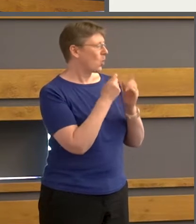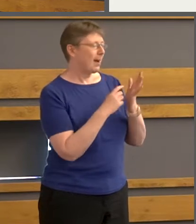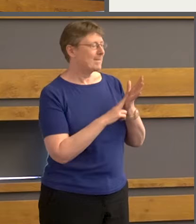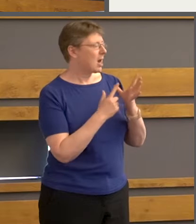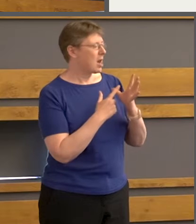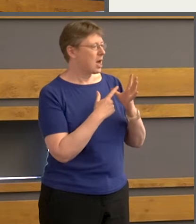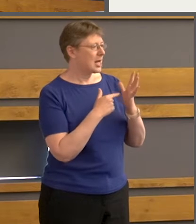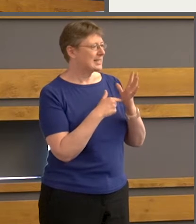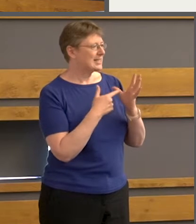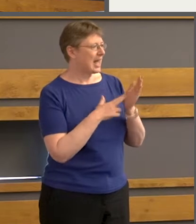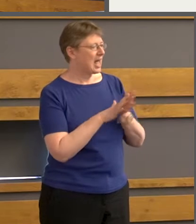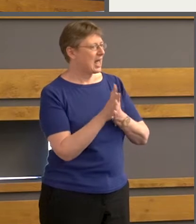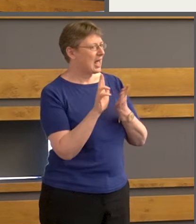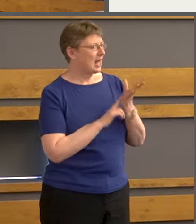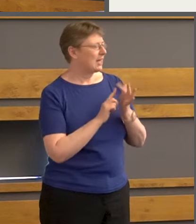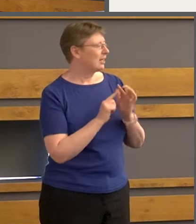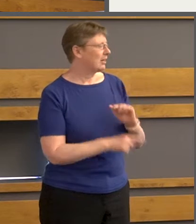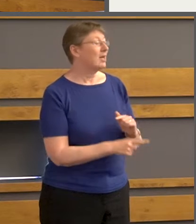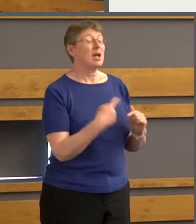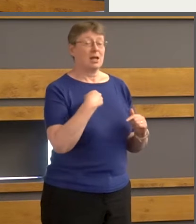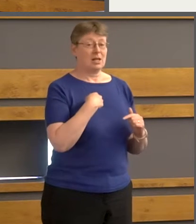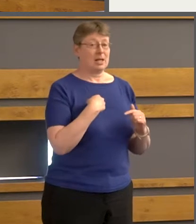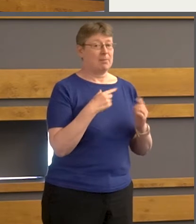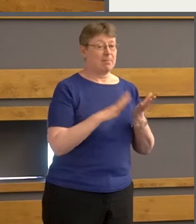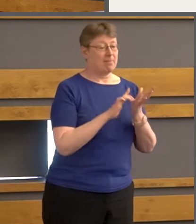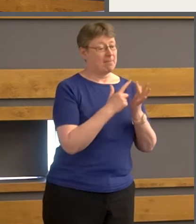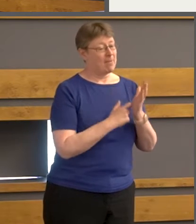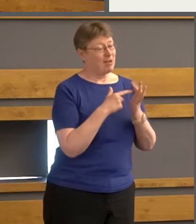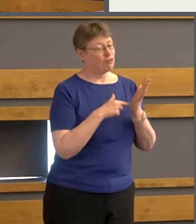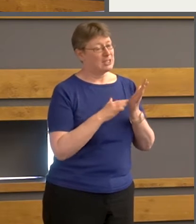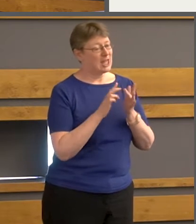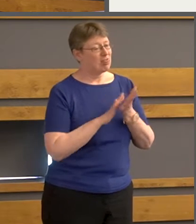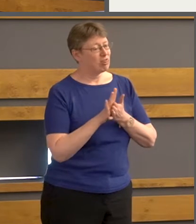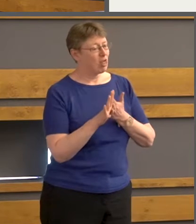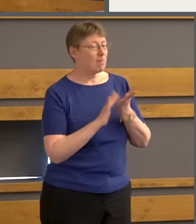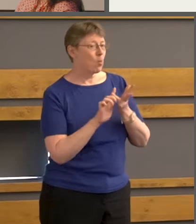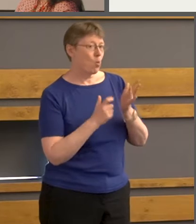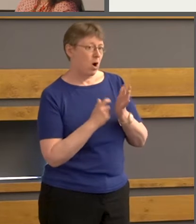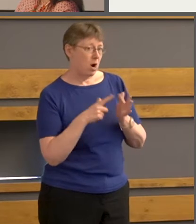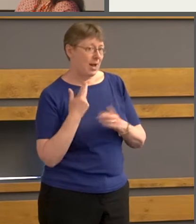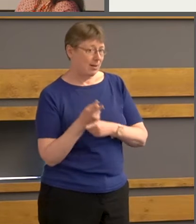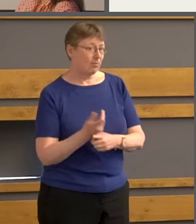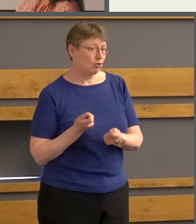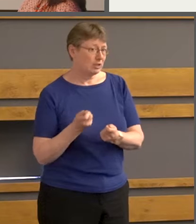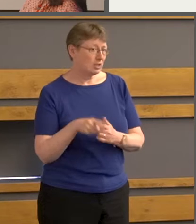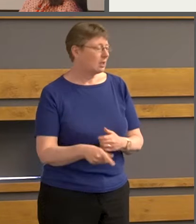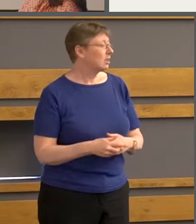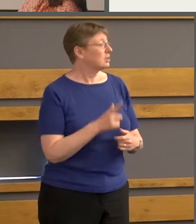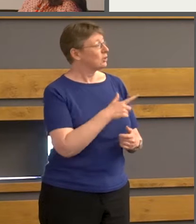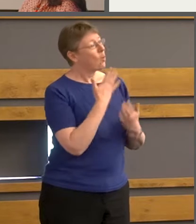I'm Meredith More, I'm one of the curators here, and I'd like to finally welcome Swapnaa back to Dundee.